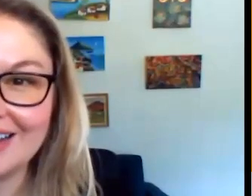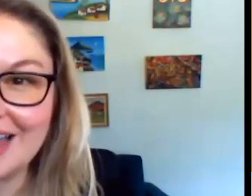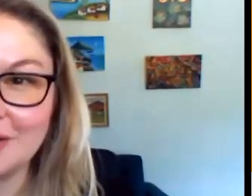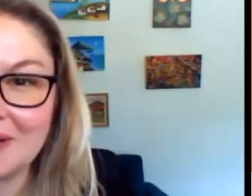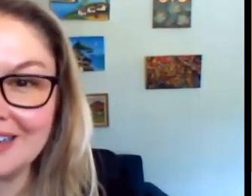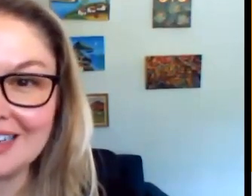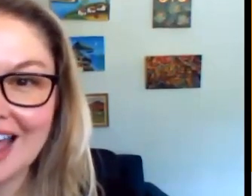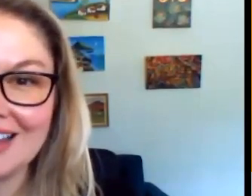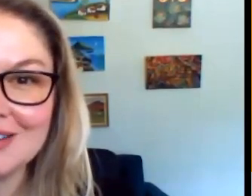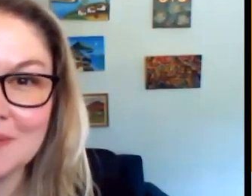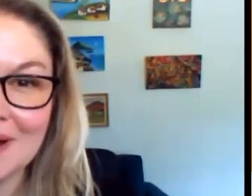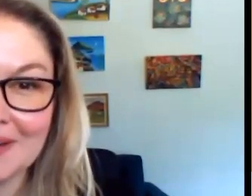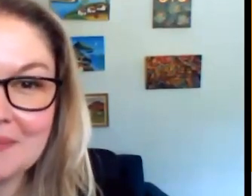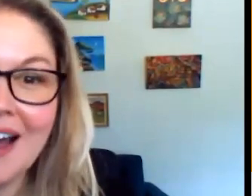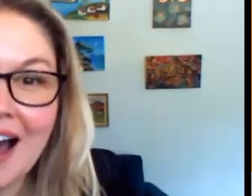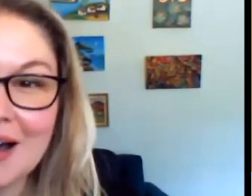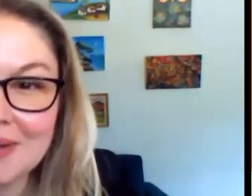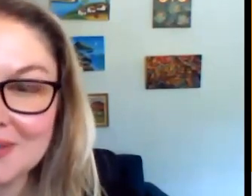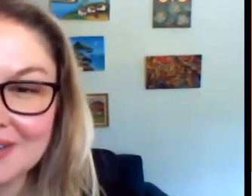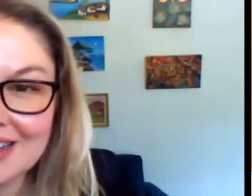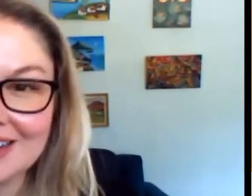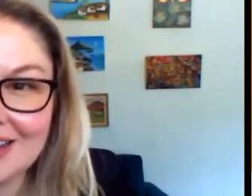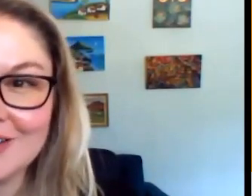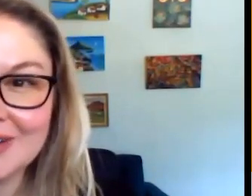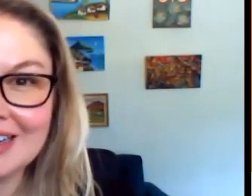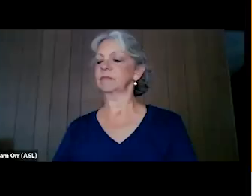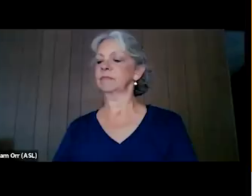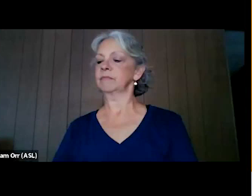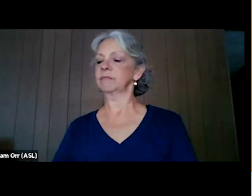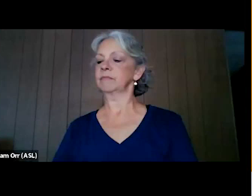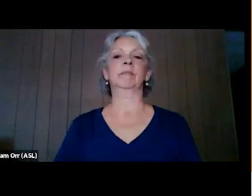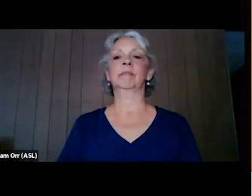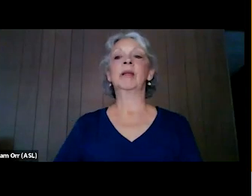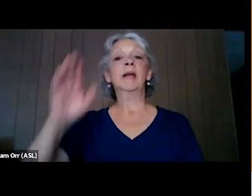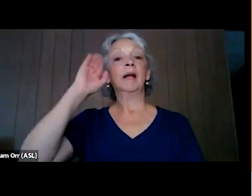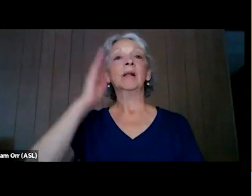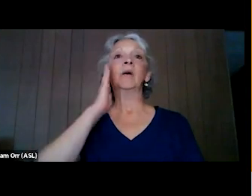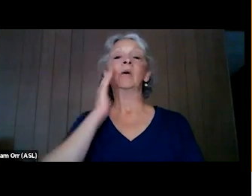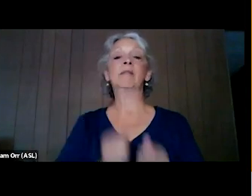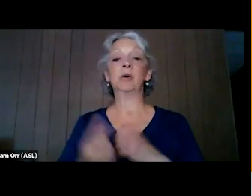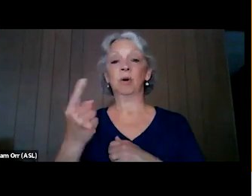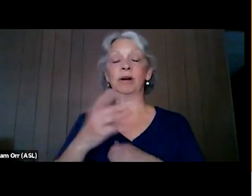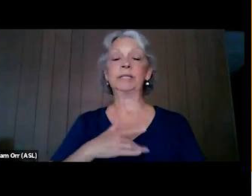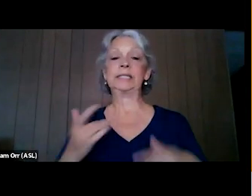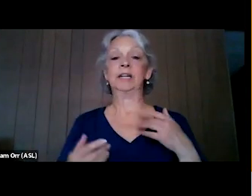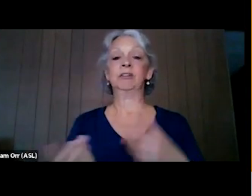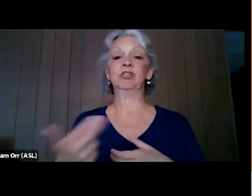Hi everybody and welcome. I'm so excited that you're joining us today. My name is Jen Elder, I'm the director